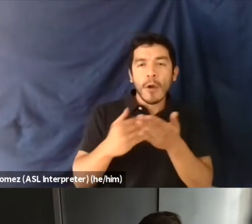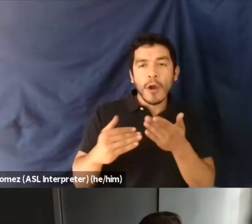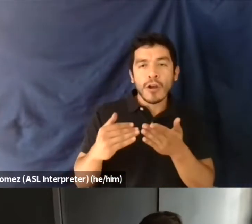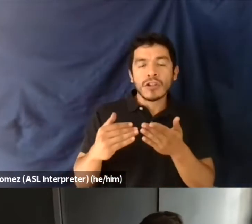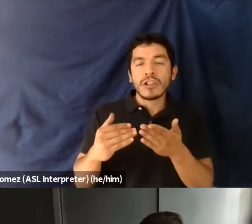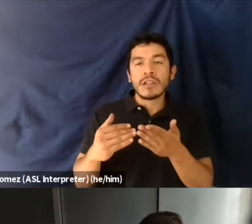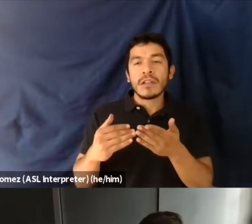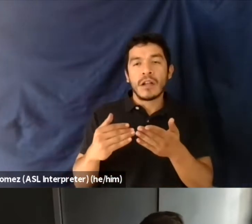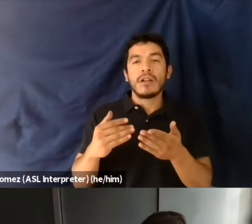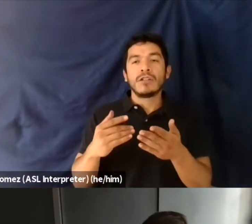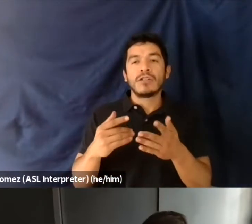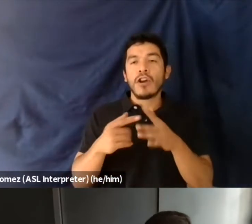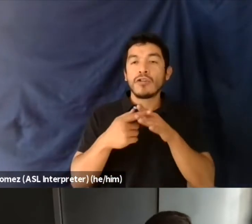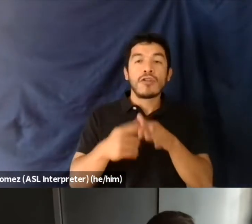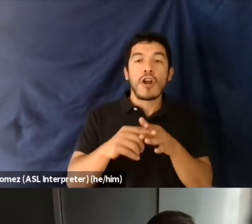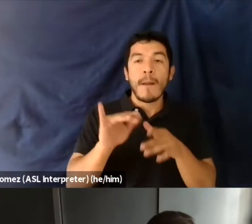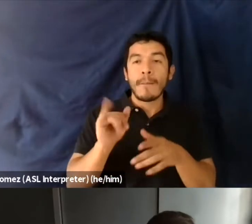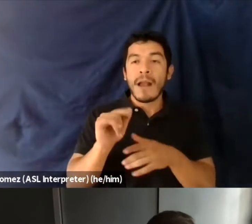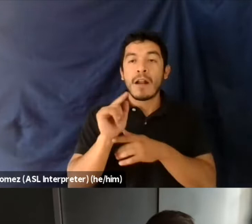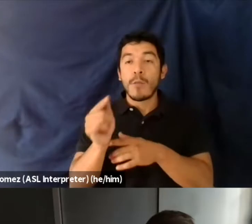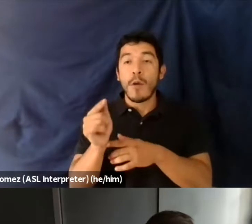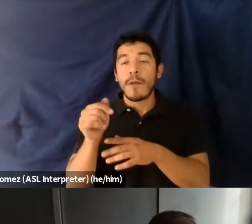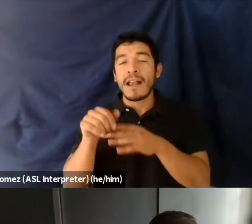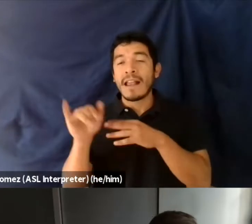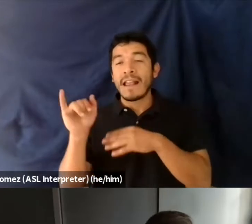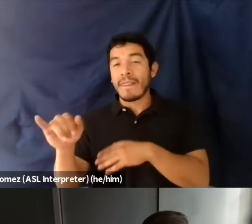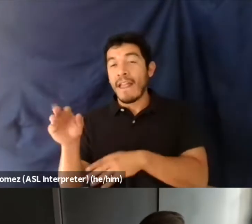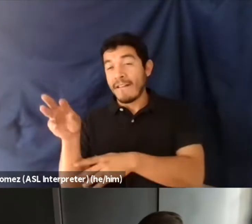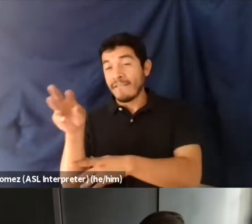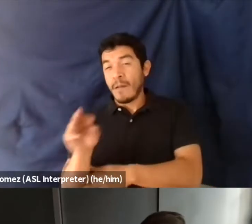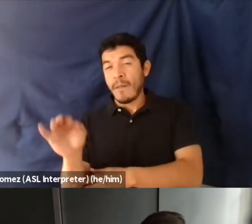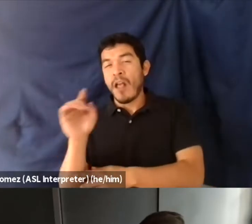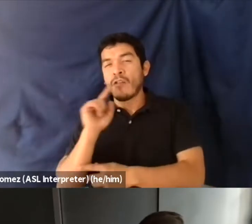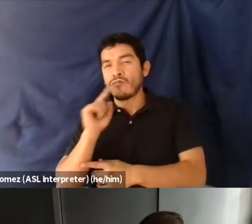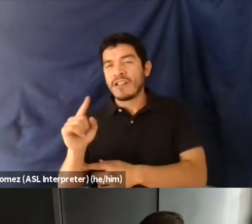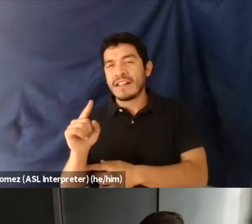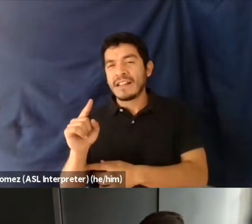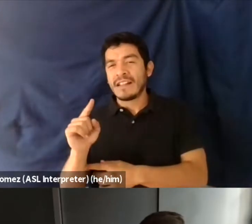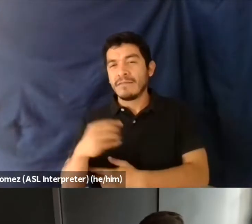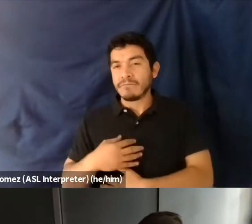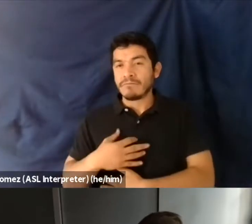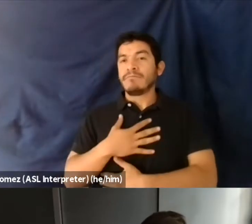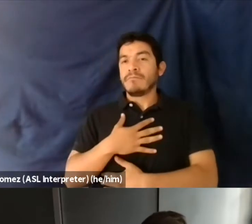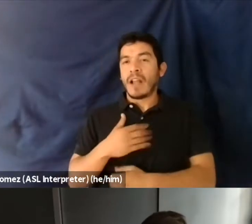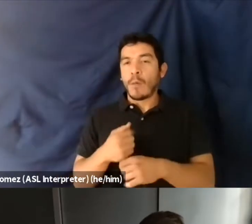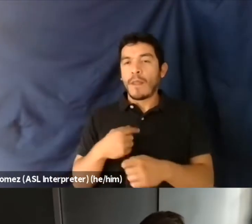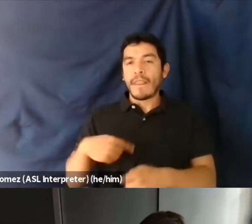in the footage that were kind of speaking to us, it really allowed us to kind of find the best moments